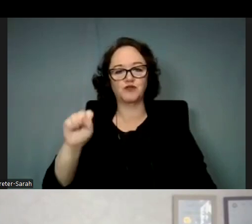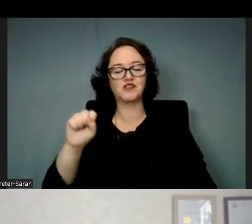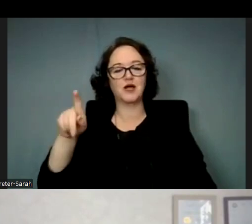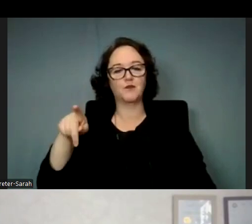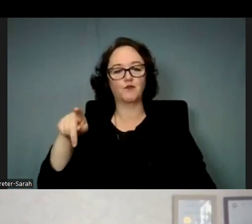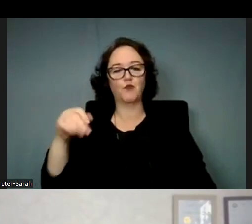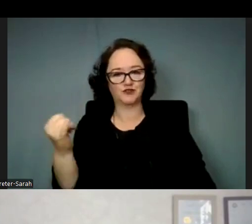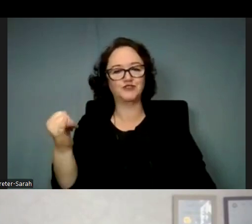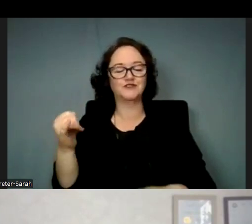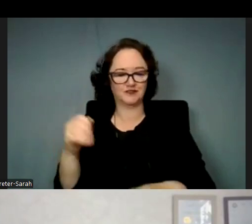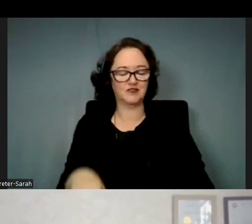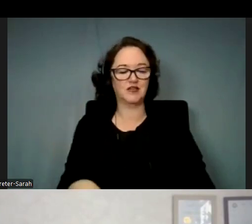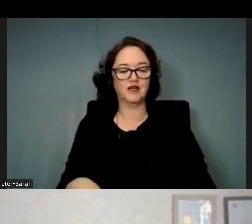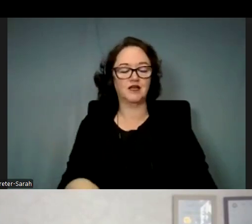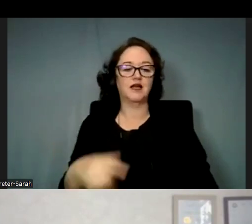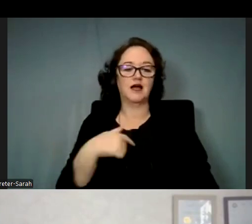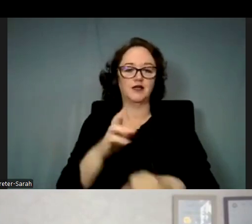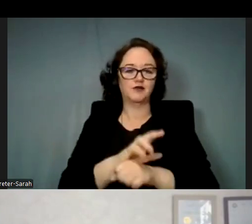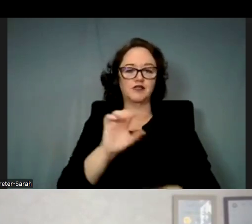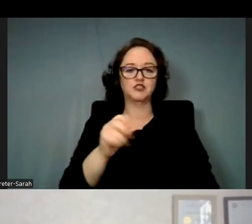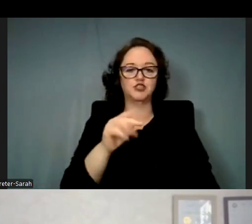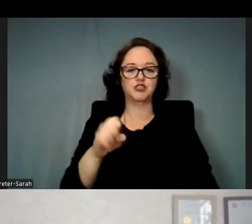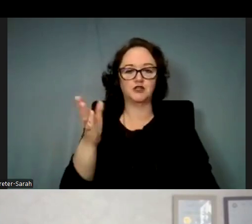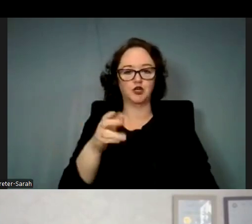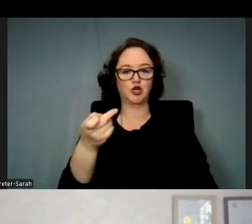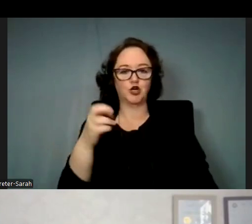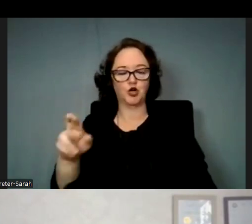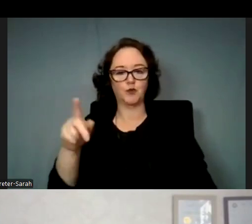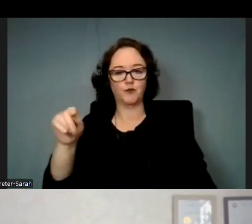use she/her pronouns. I'm a white woman in my early 30s. I